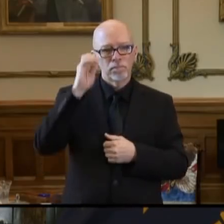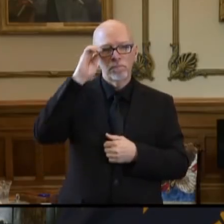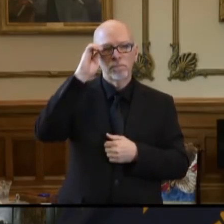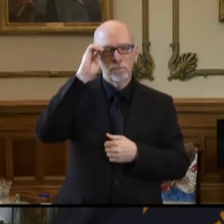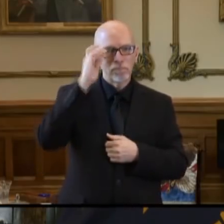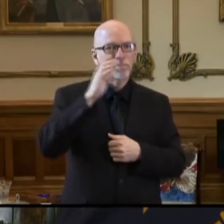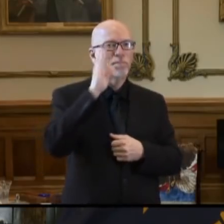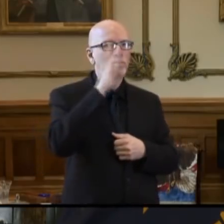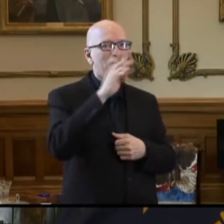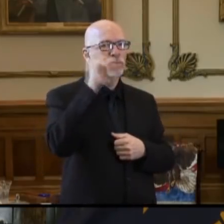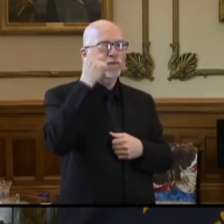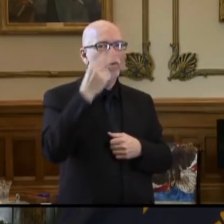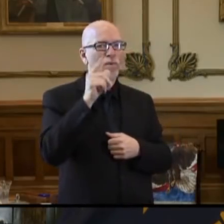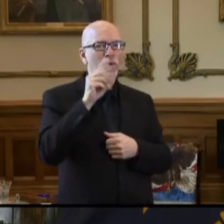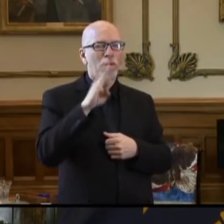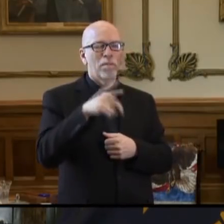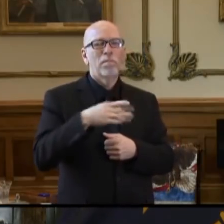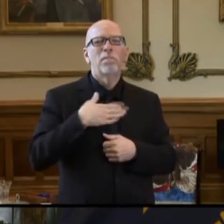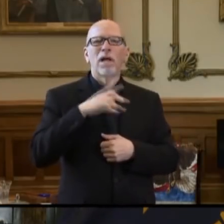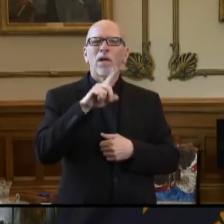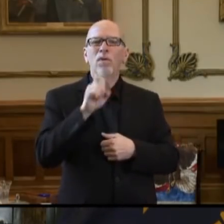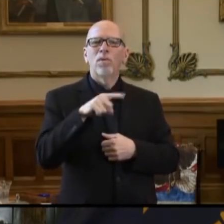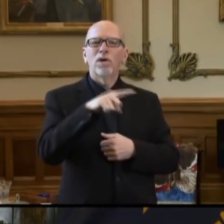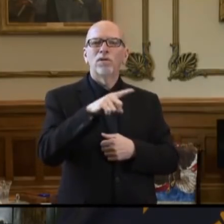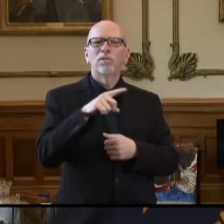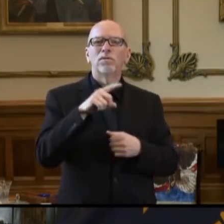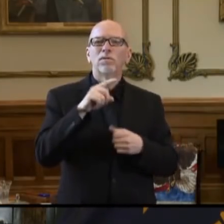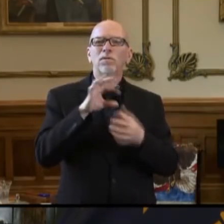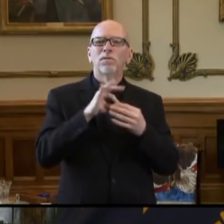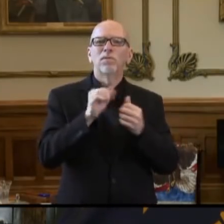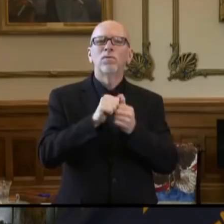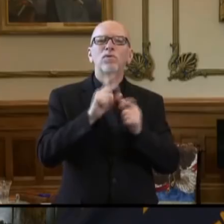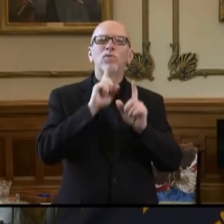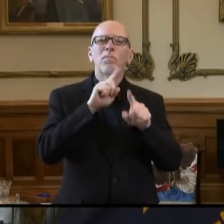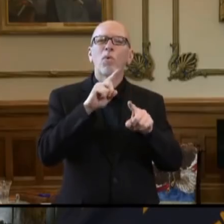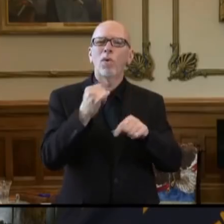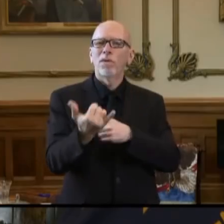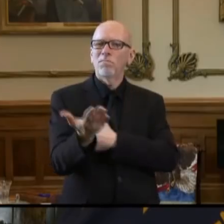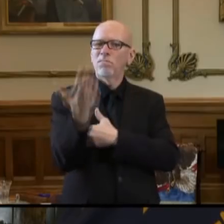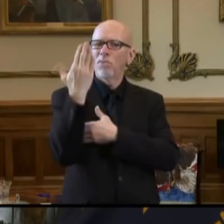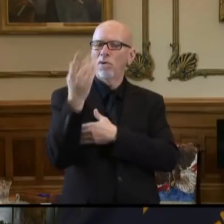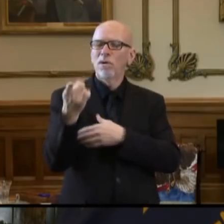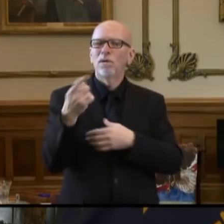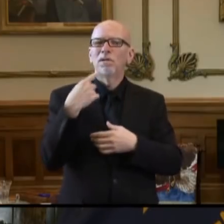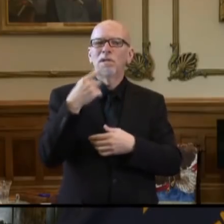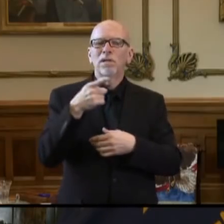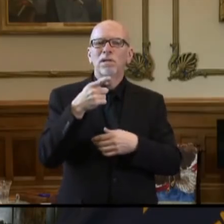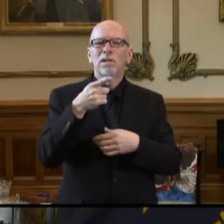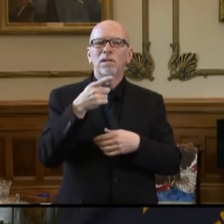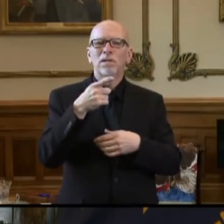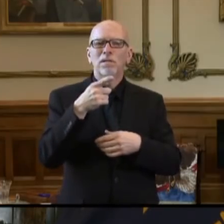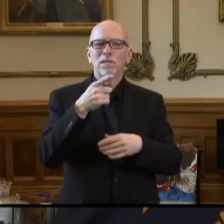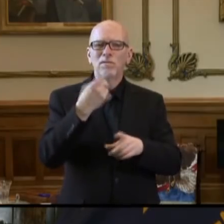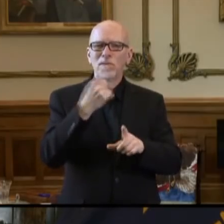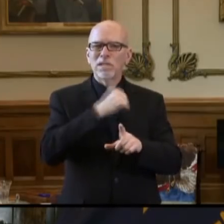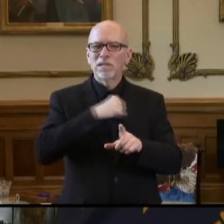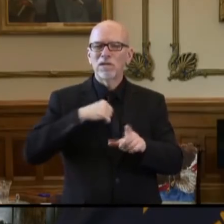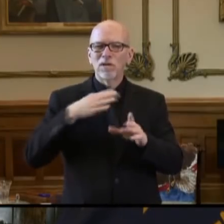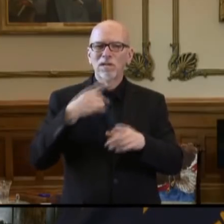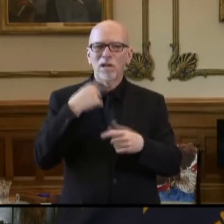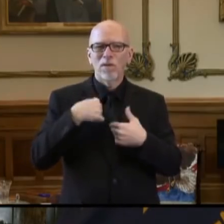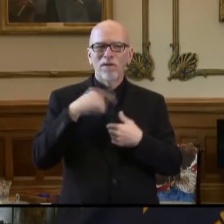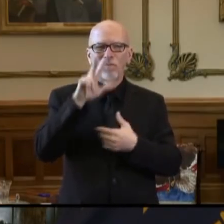STAR HI. GOVERNOR HOGAN. MY